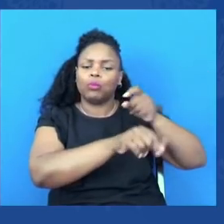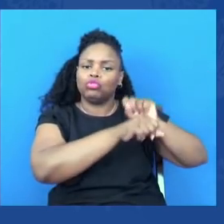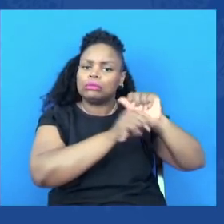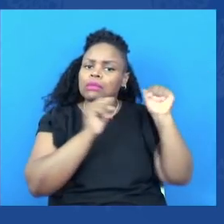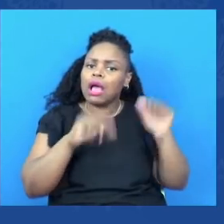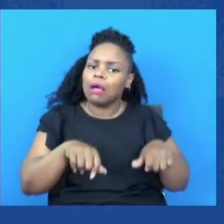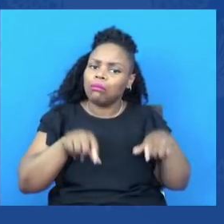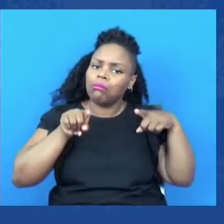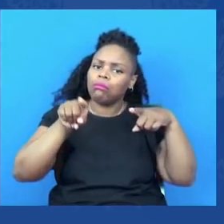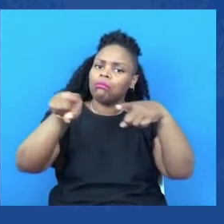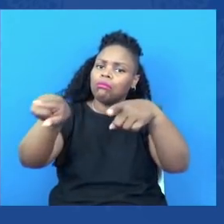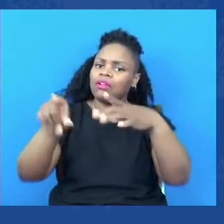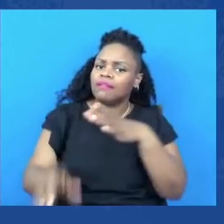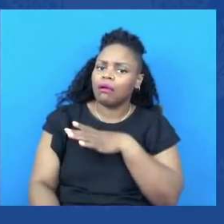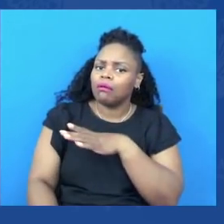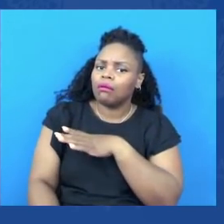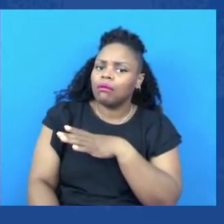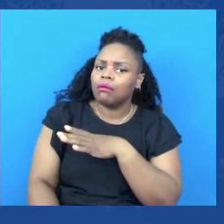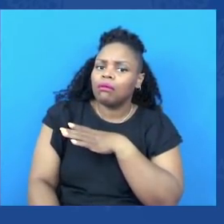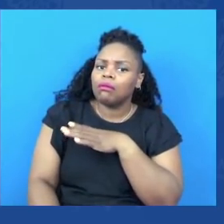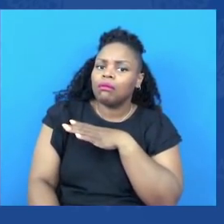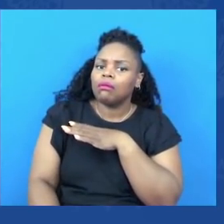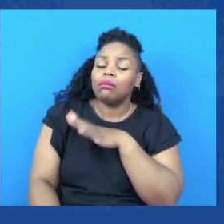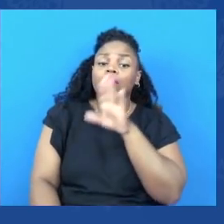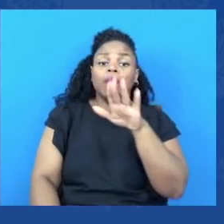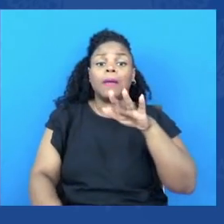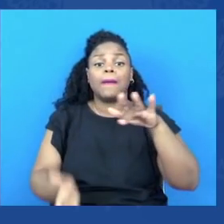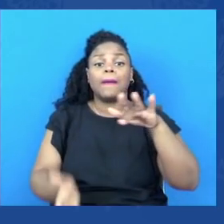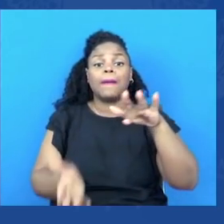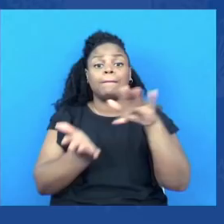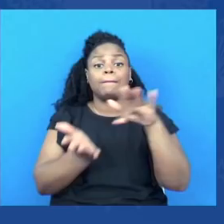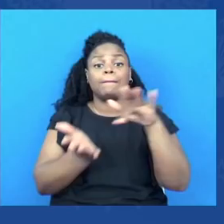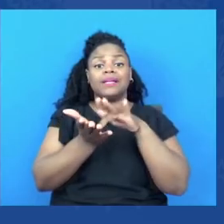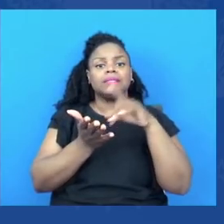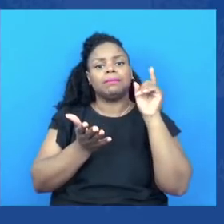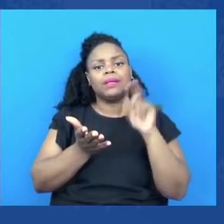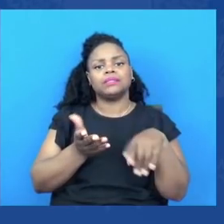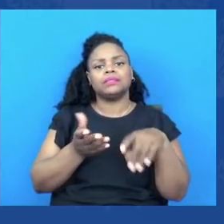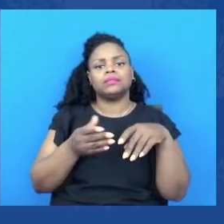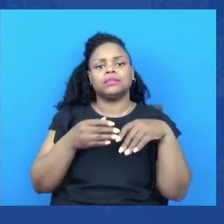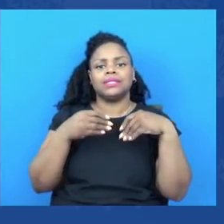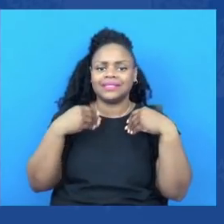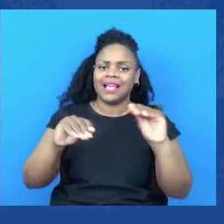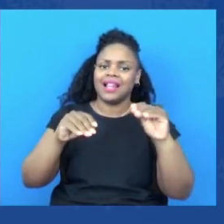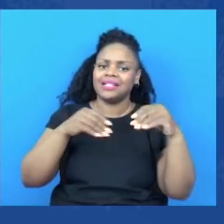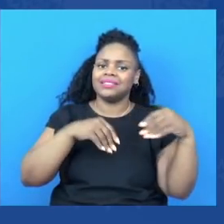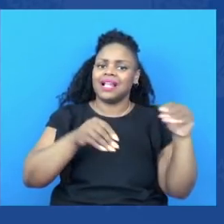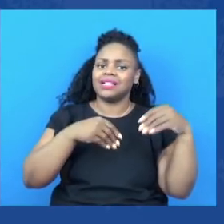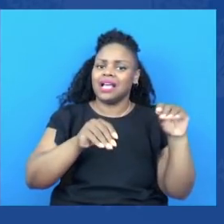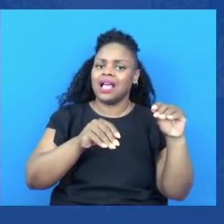to all distributors at the Medicare price or face up to a 95 percent excise tax.